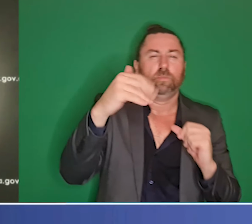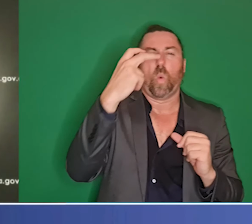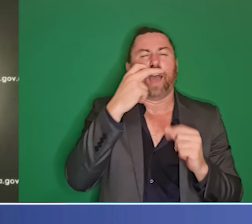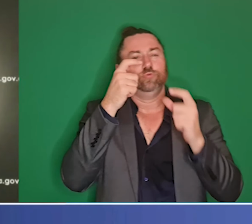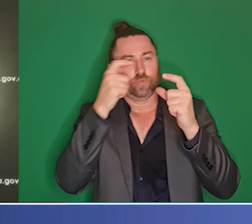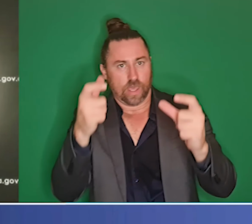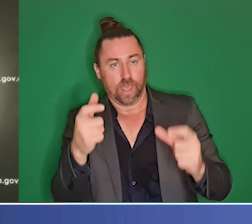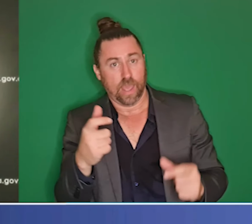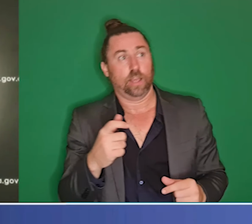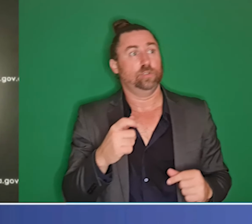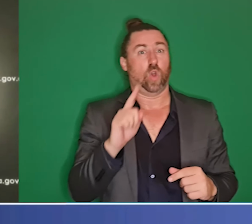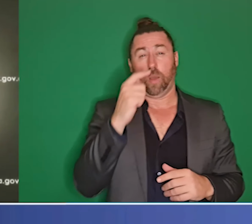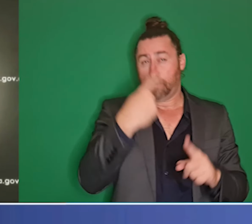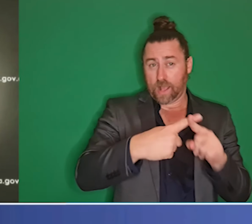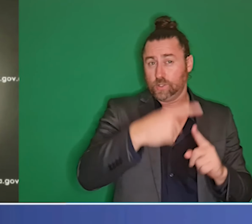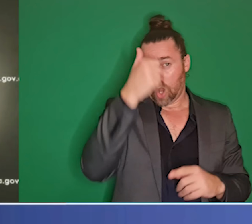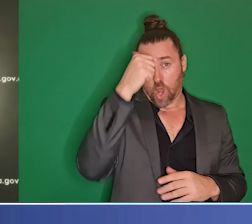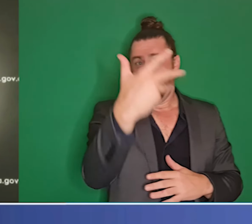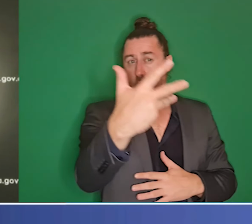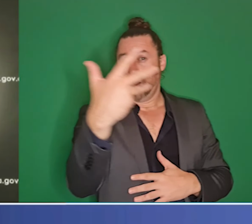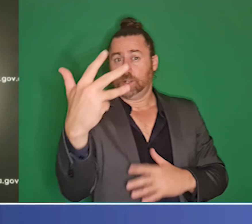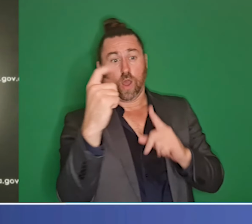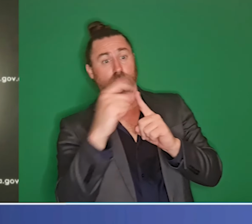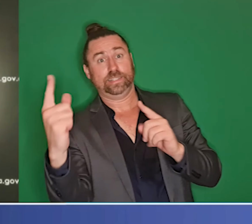over 99% of staff have been vaccinated.